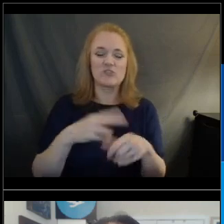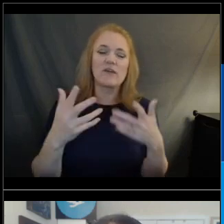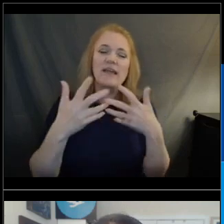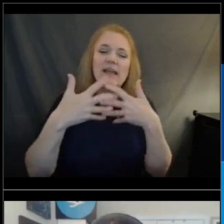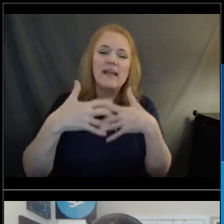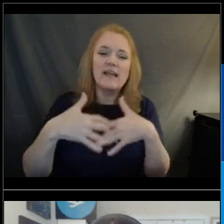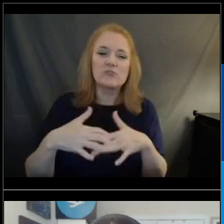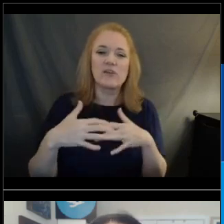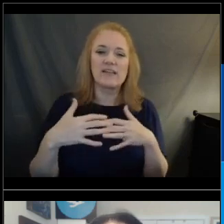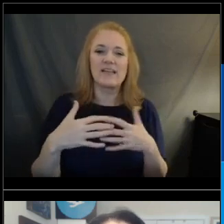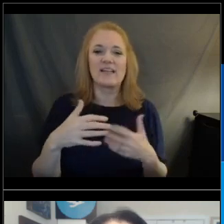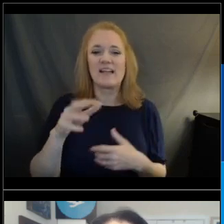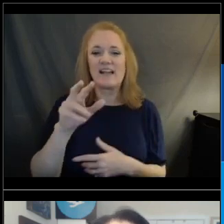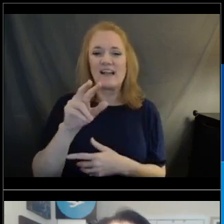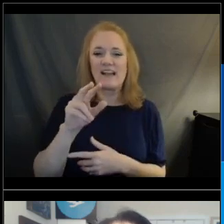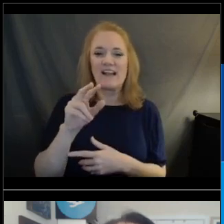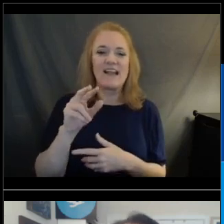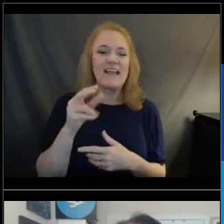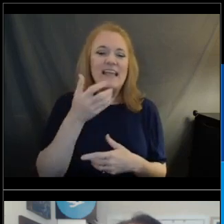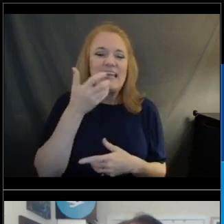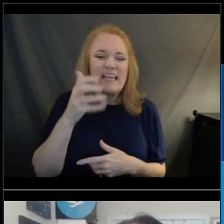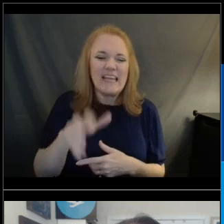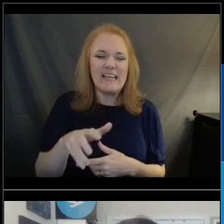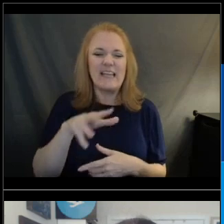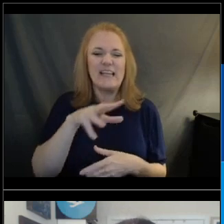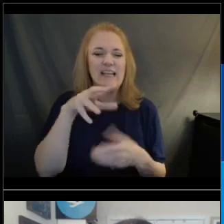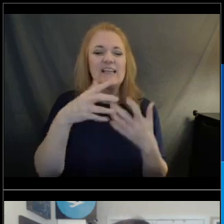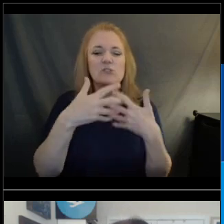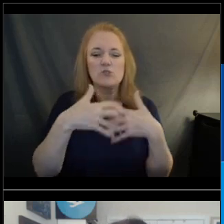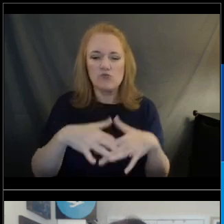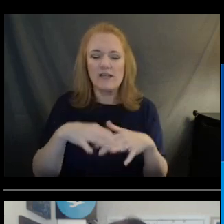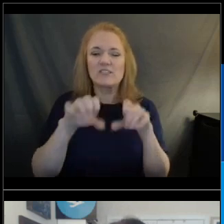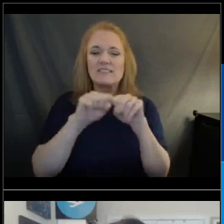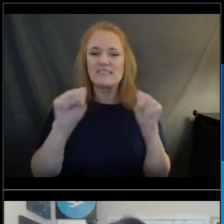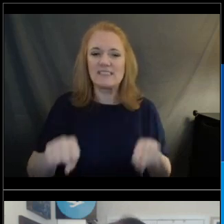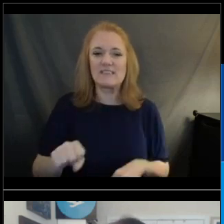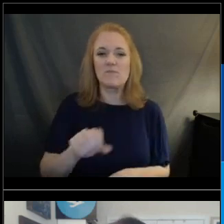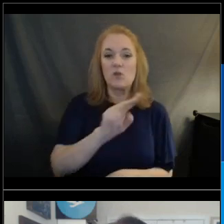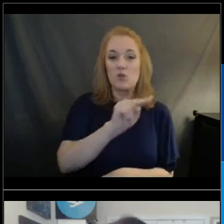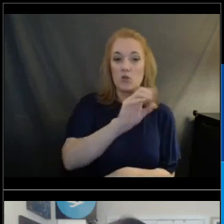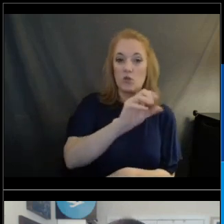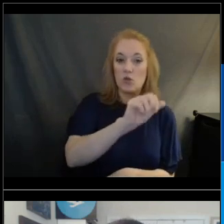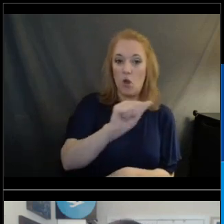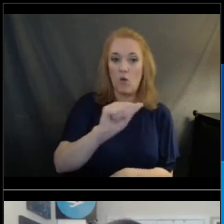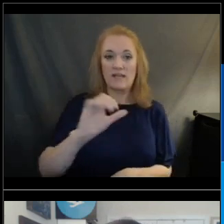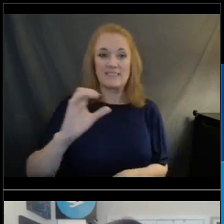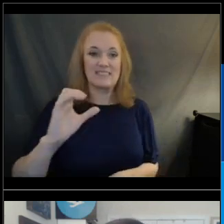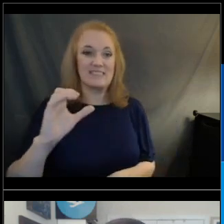known as NIHHIS, which was founded by NOAA and CDC to coordinate and collaborate on research